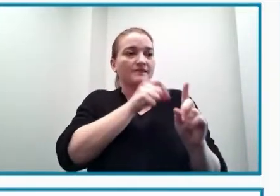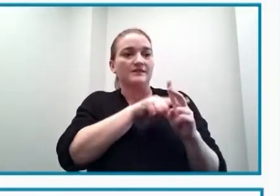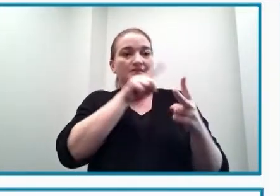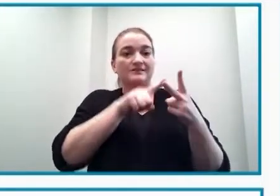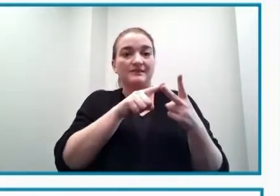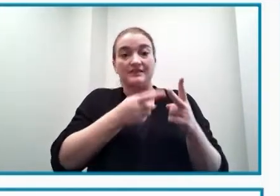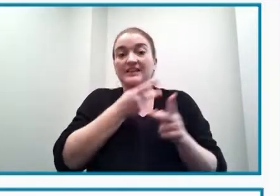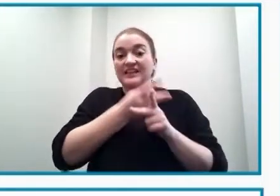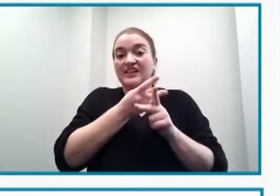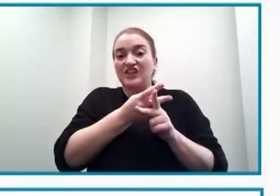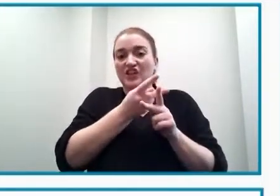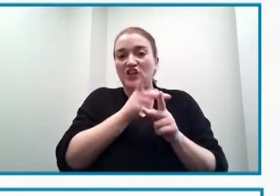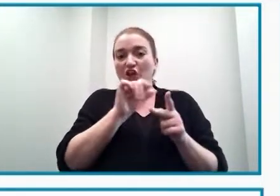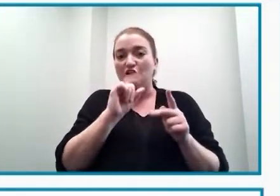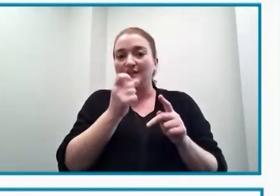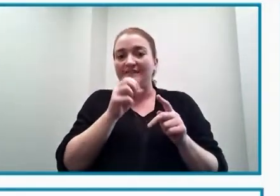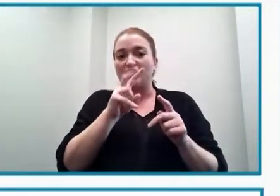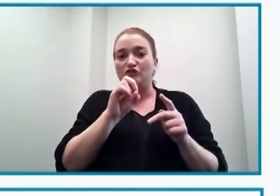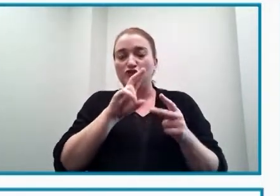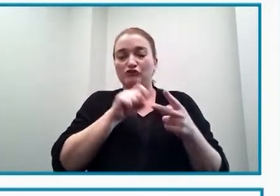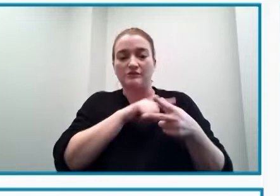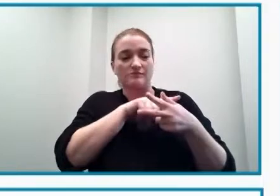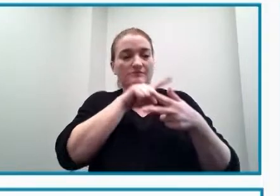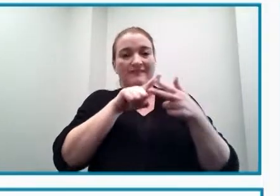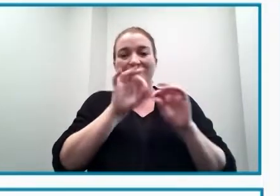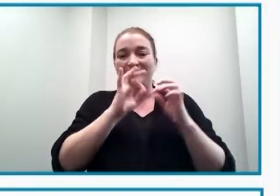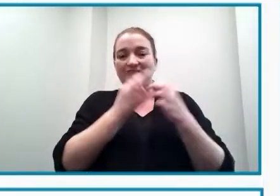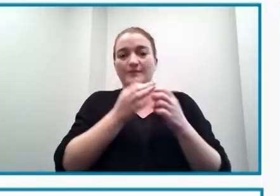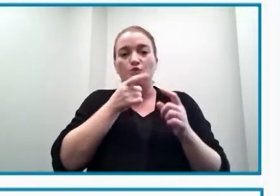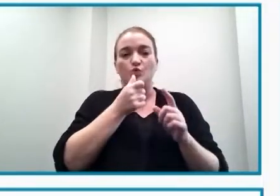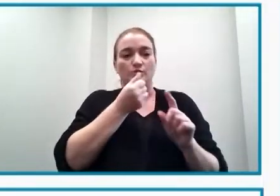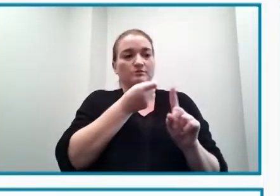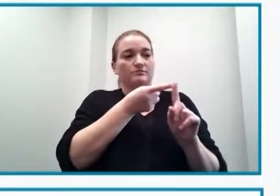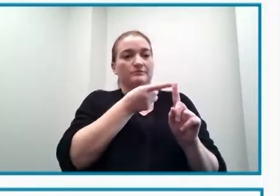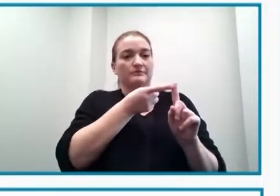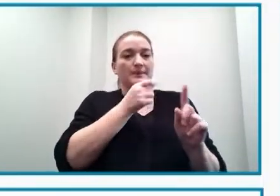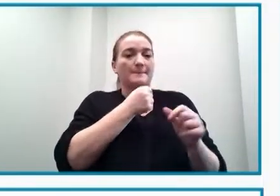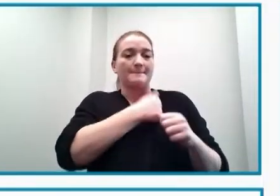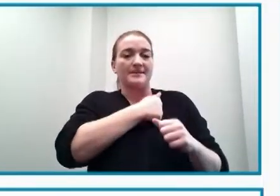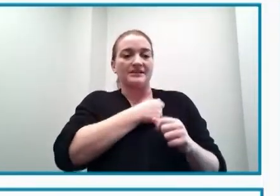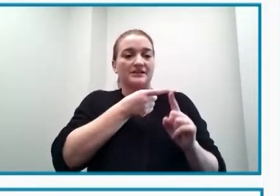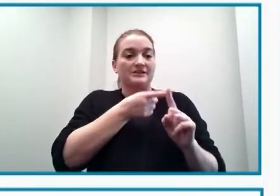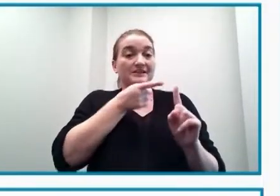Creative Forces is managed in partnership with Americans for the Arts, Civic Arts, the Henry M.